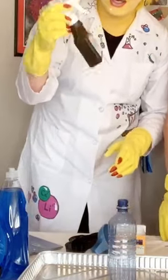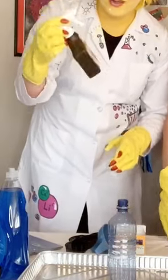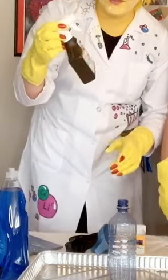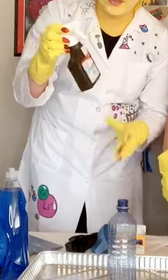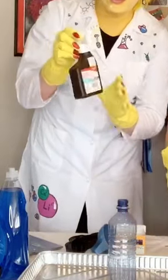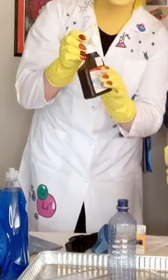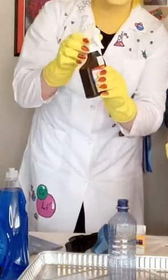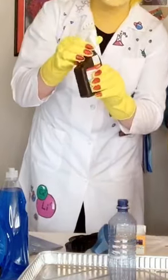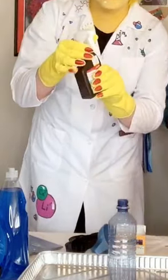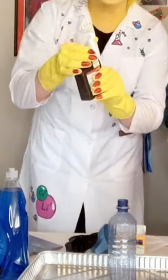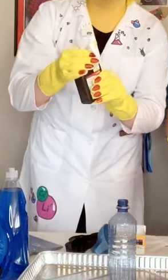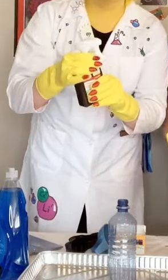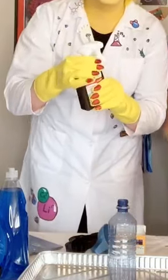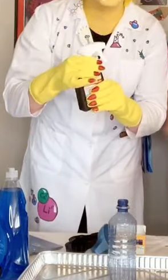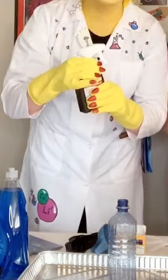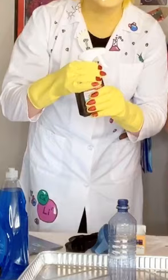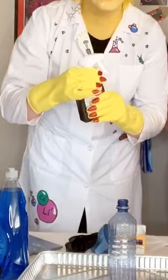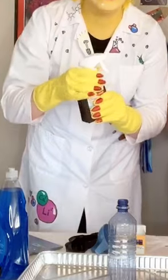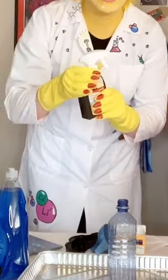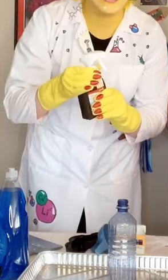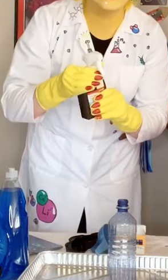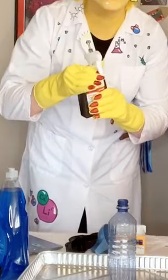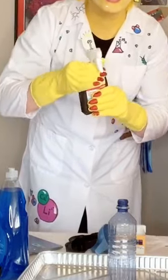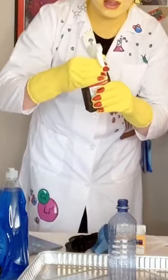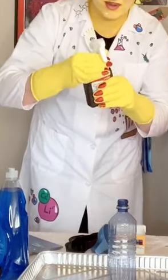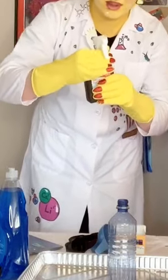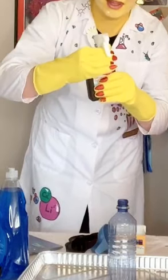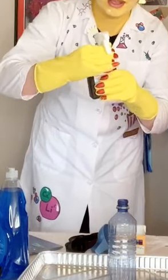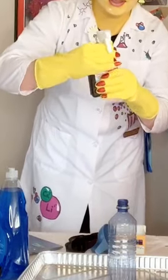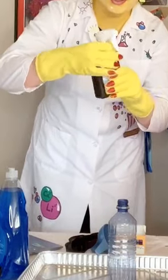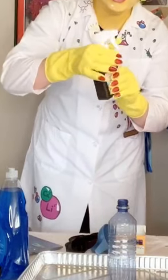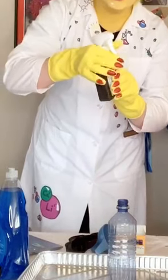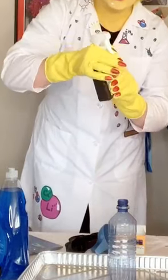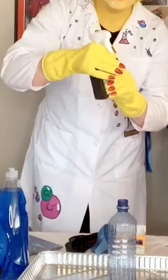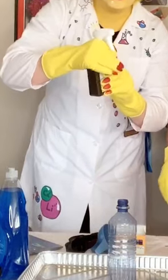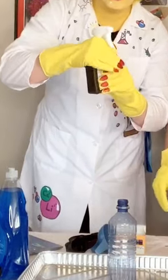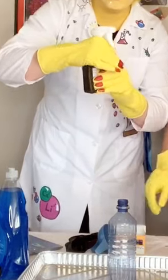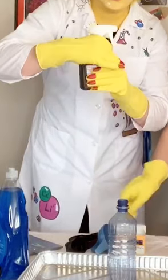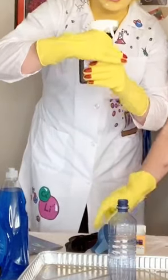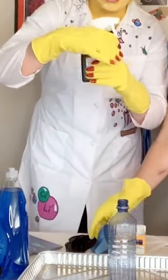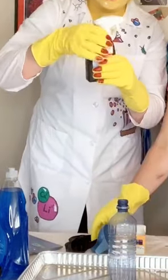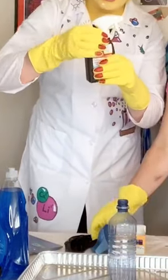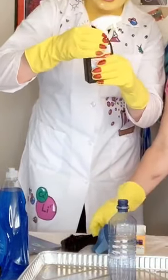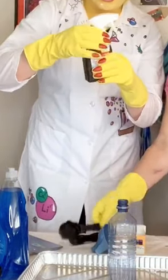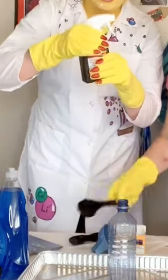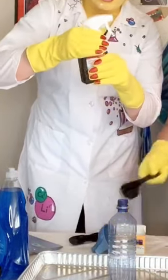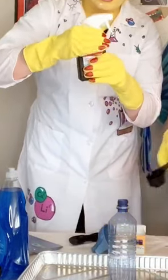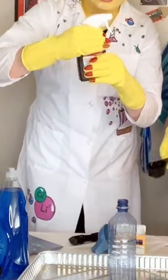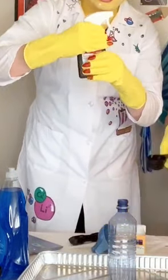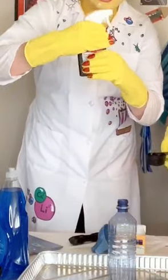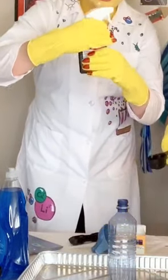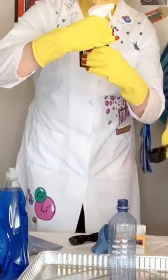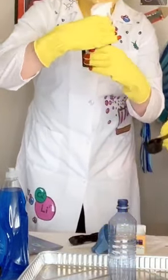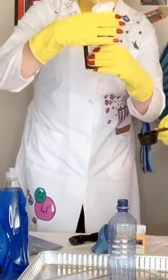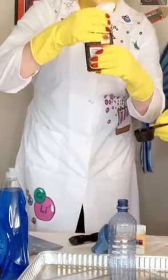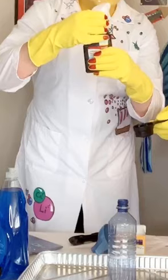toxic chemical. So have an adult help you do this. Screw off the top here.